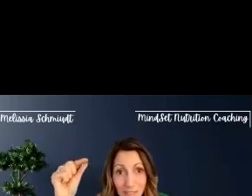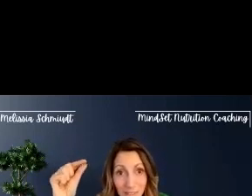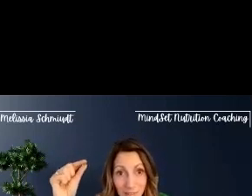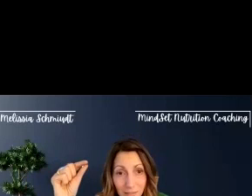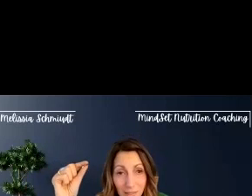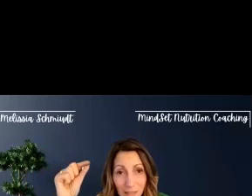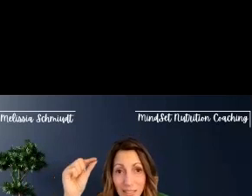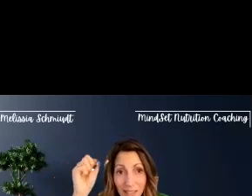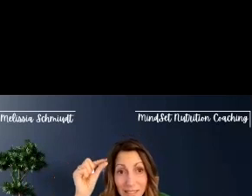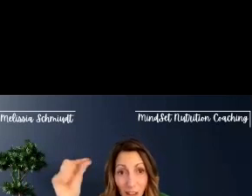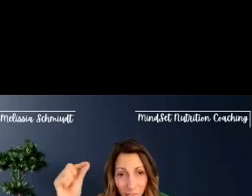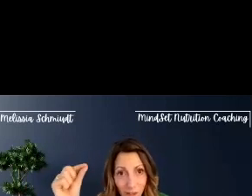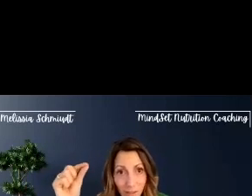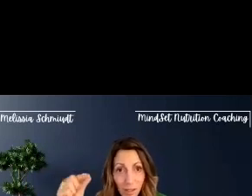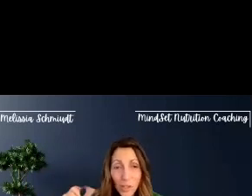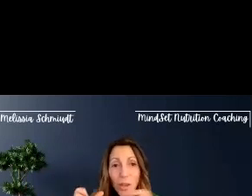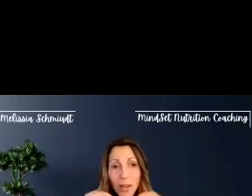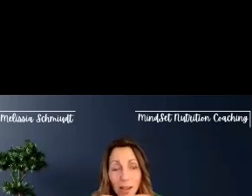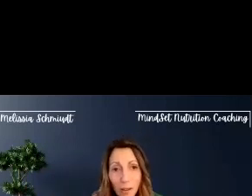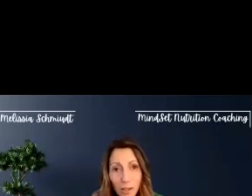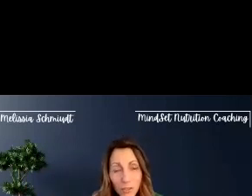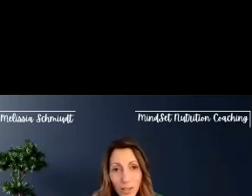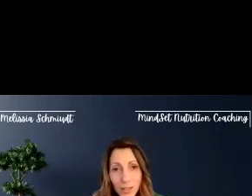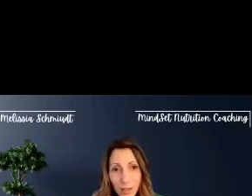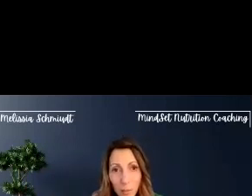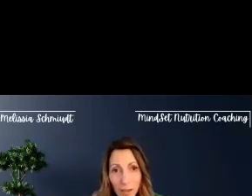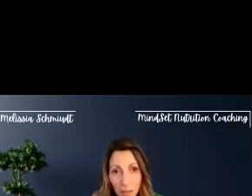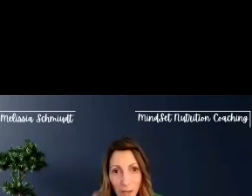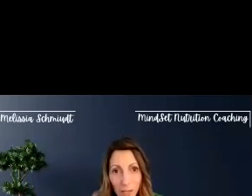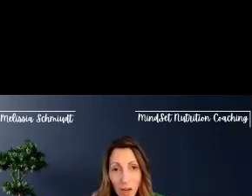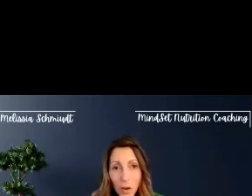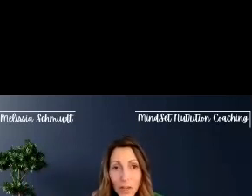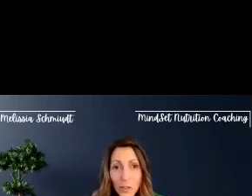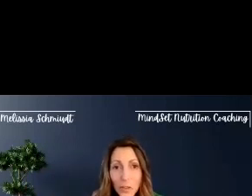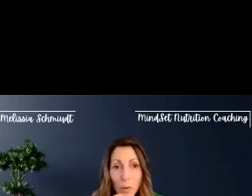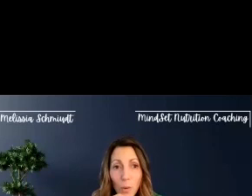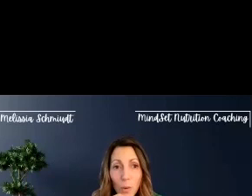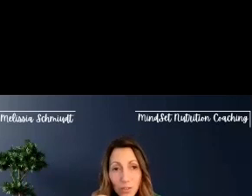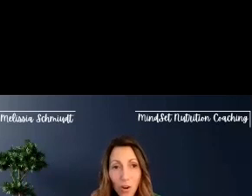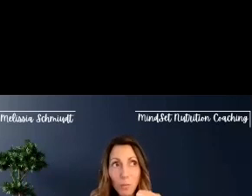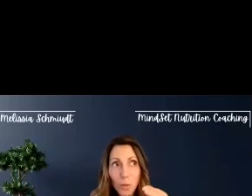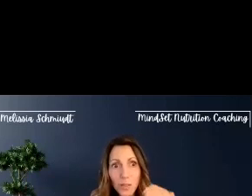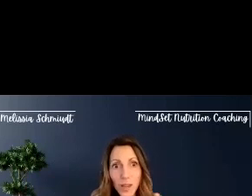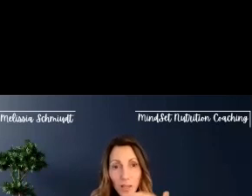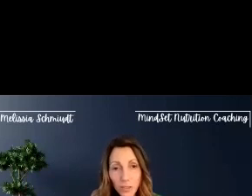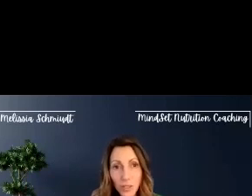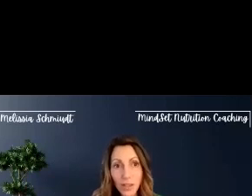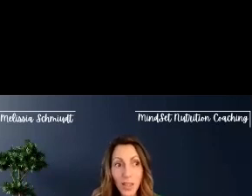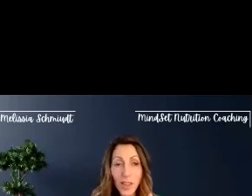That's it. It's like nothing. You cannot out-exercise a bad diet. So you have to start with diet and exercise.